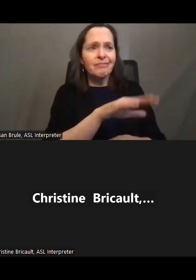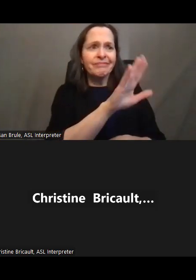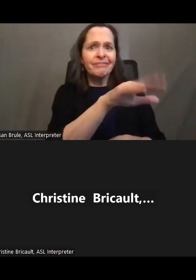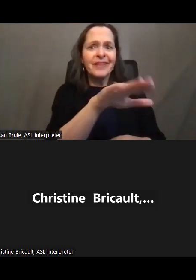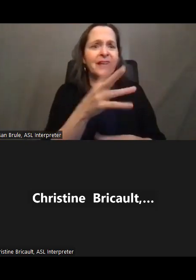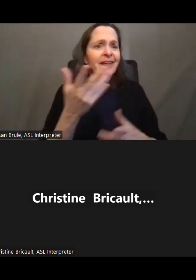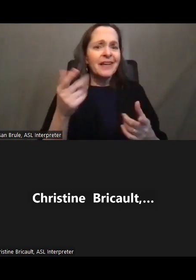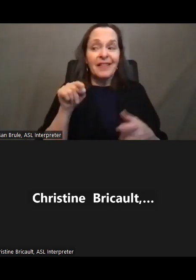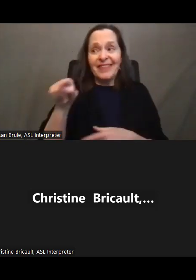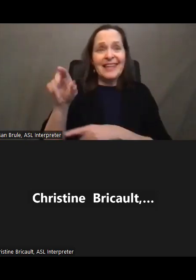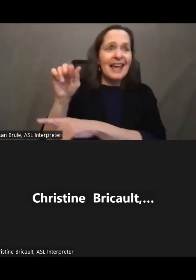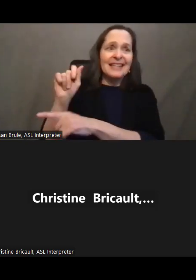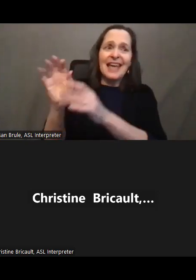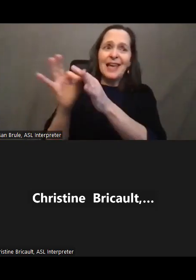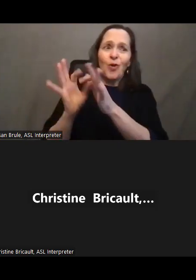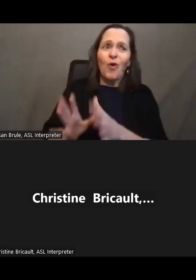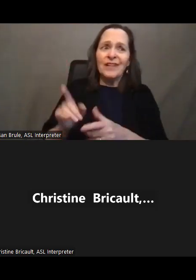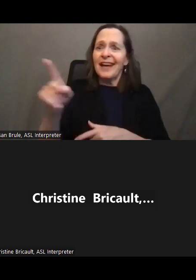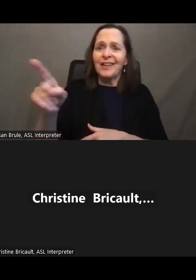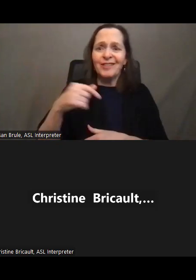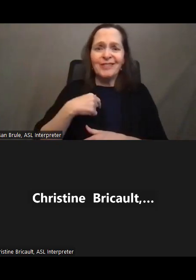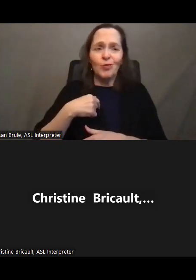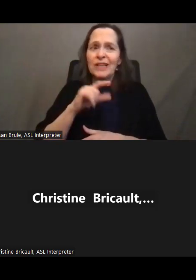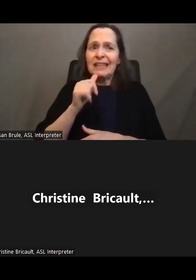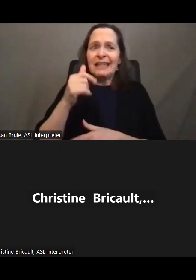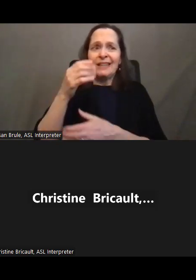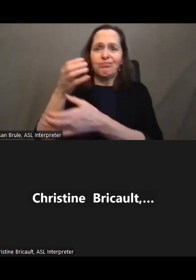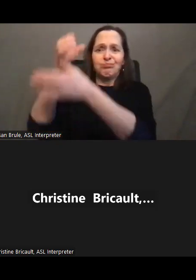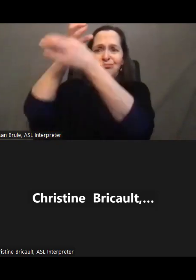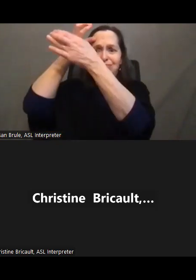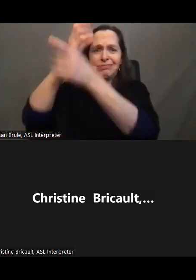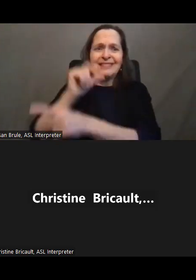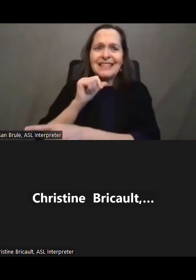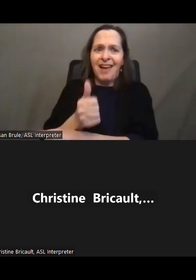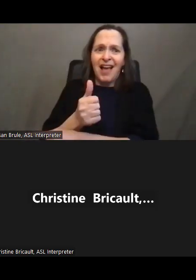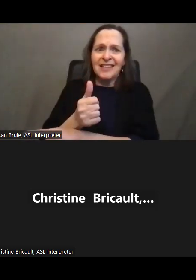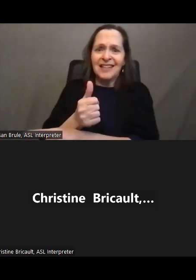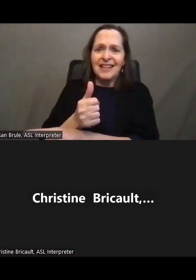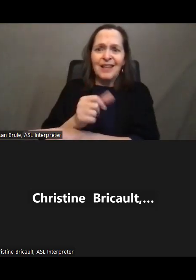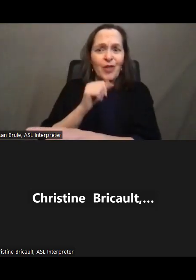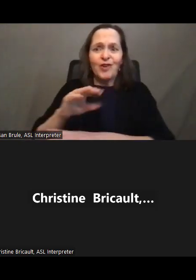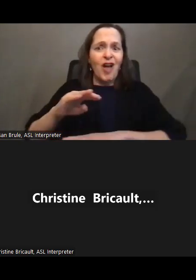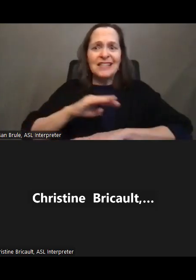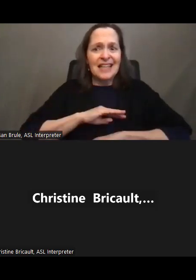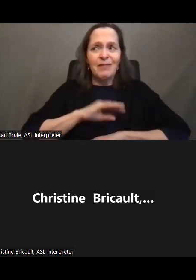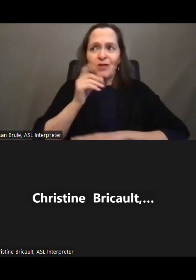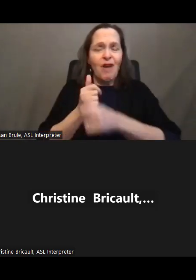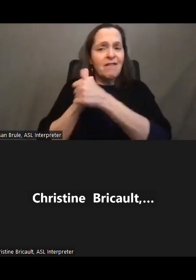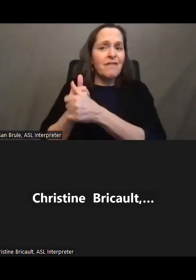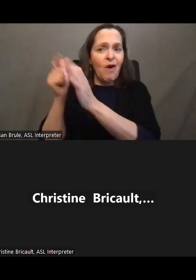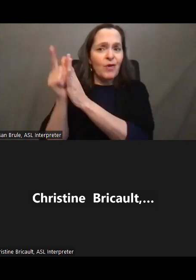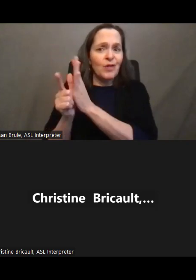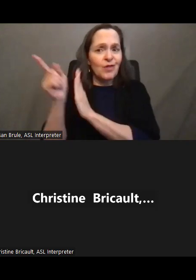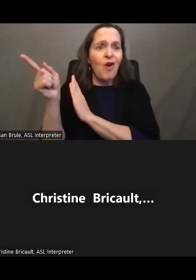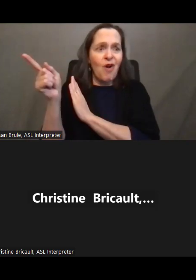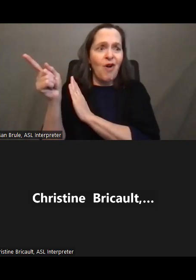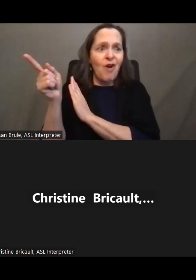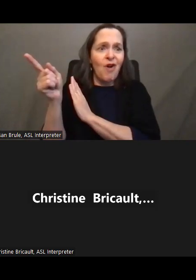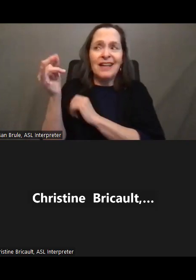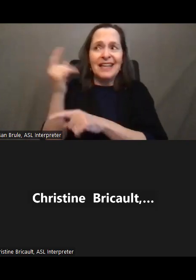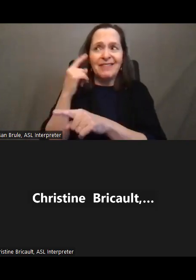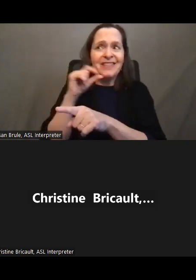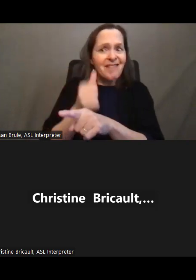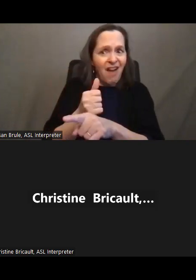Because you are exposing the town to potential liability under the ADA.